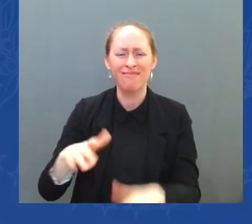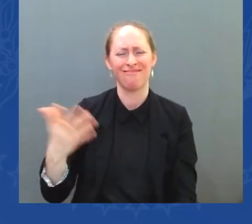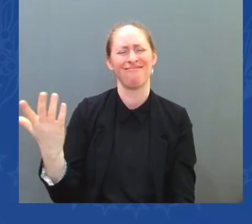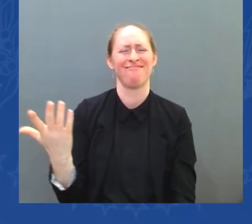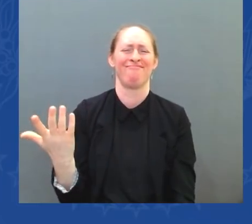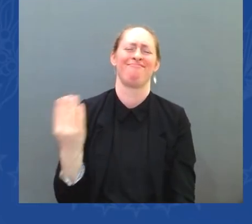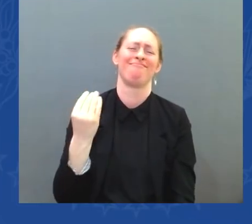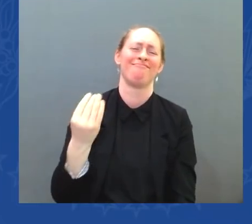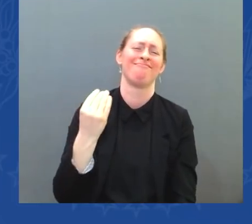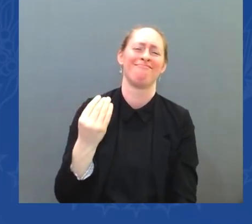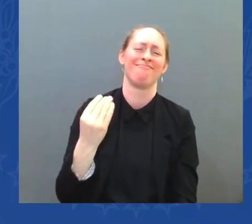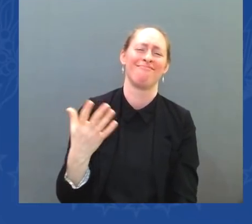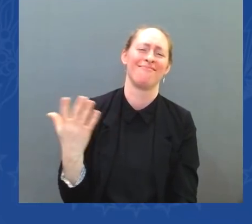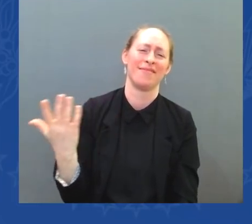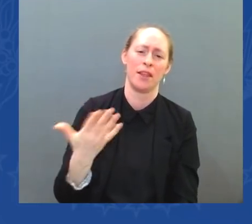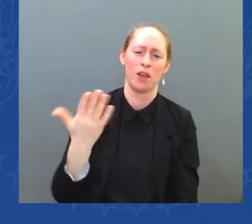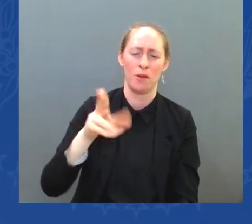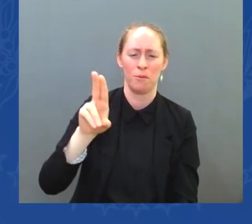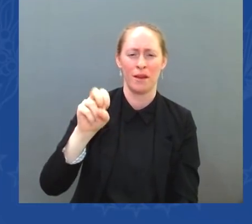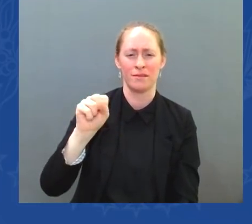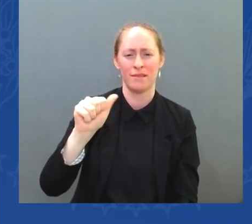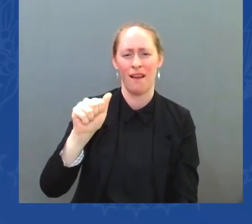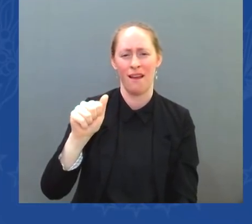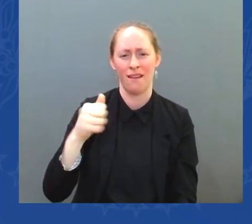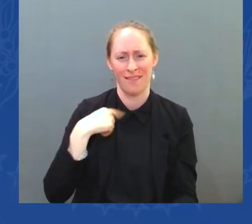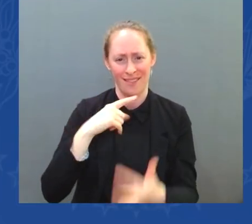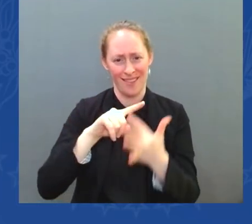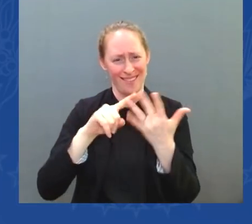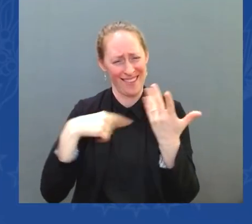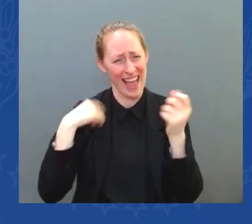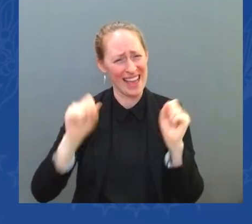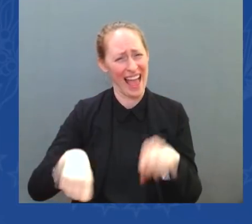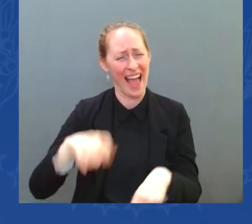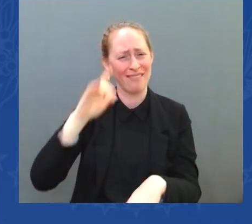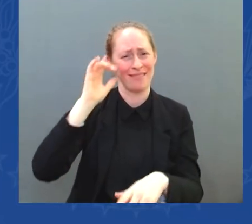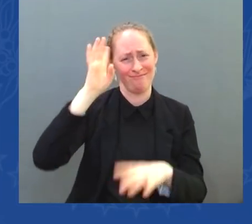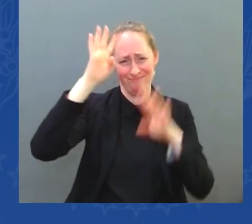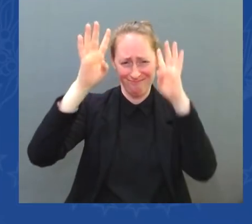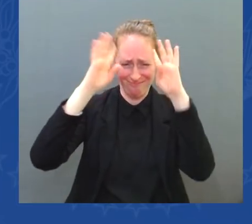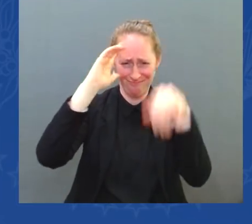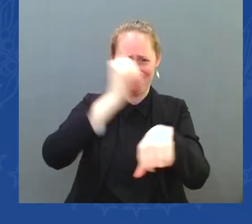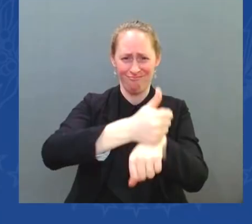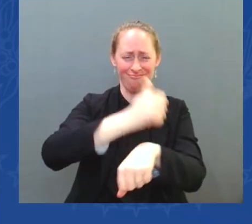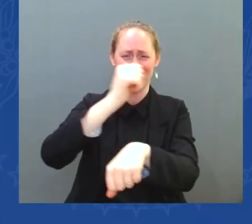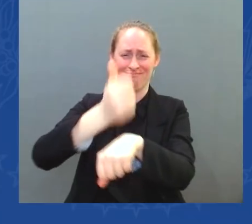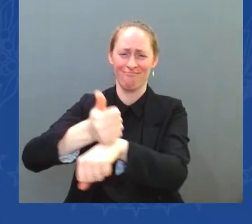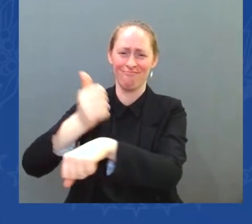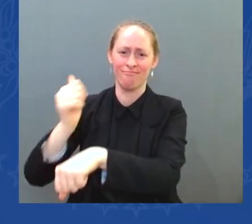Our Infrastructure Law invests in clean water and wastewater systems, including a major investment in the Lewr- --